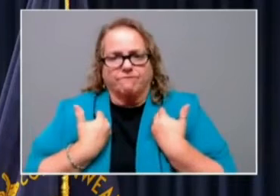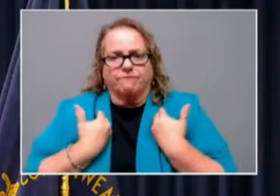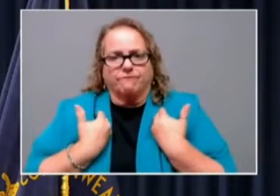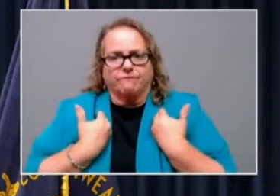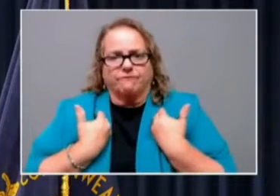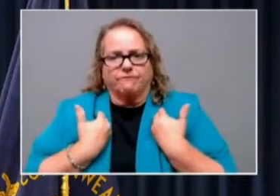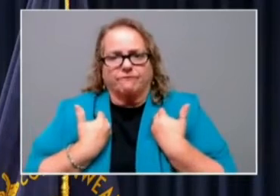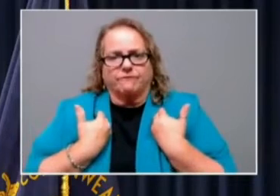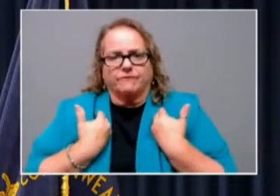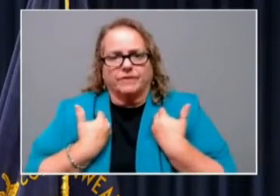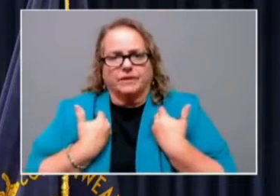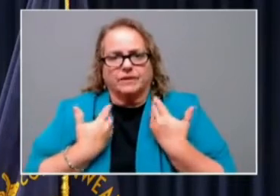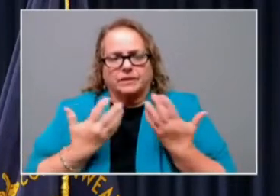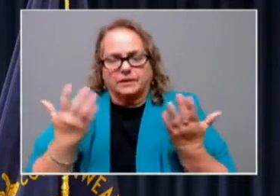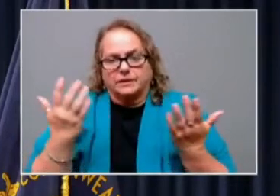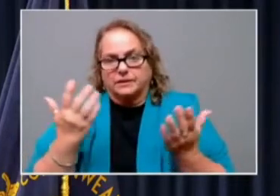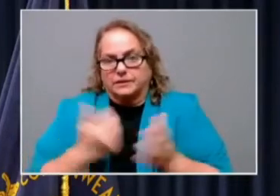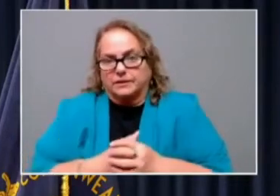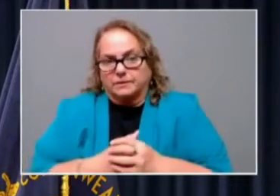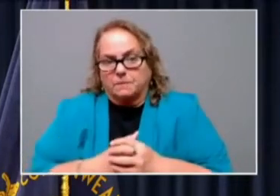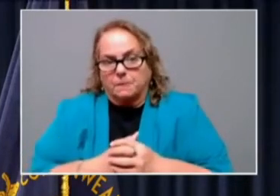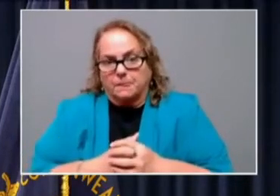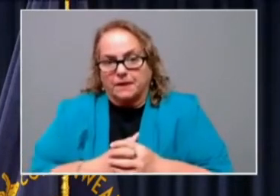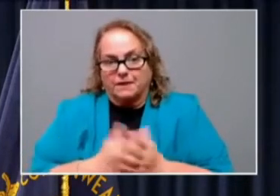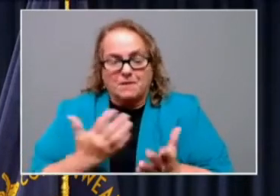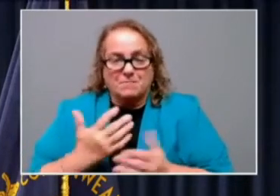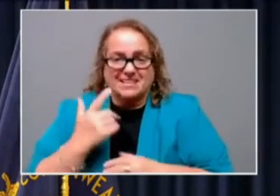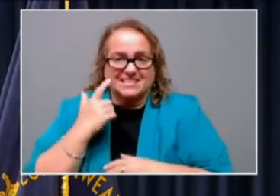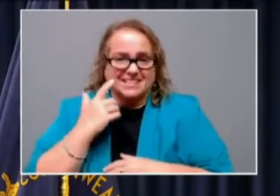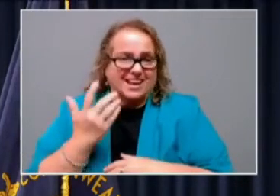and and and it may sound trite to say we're trying to save your life for